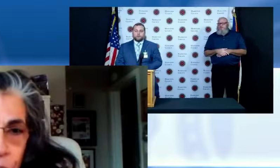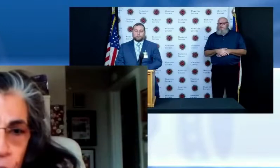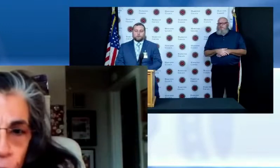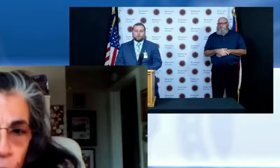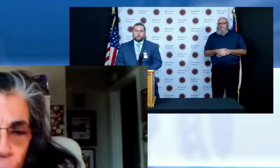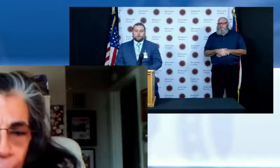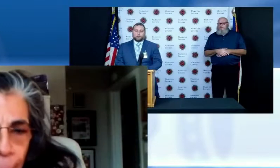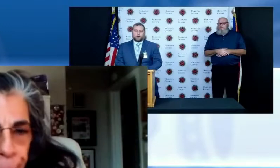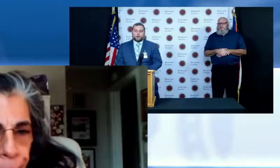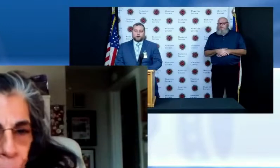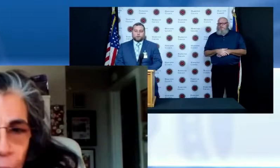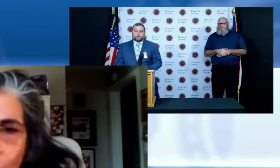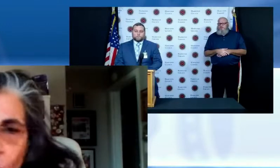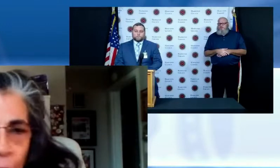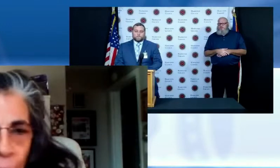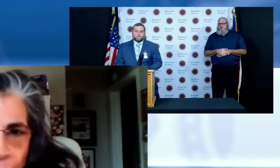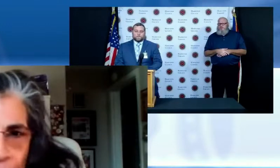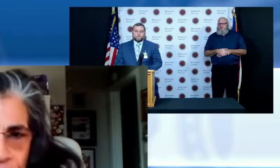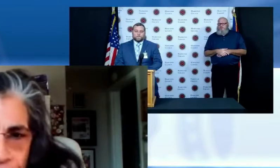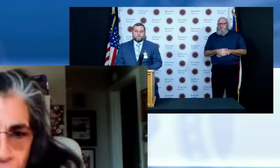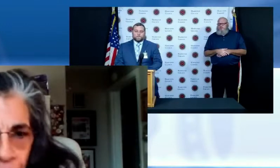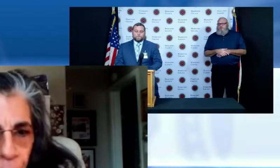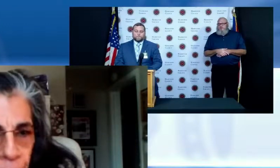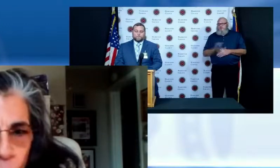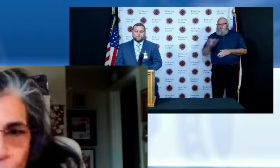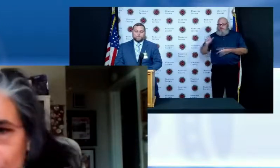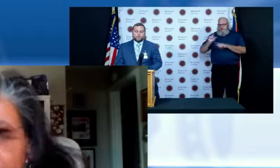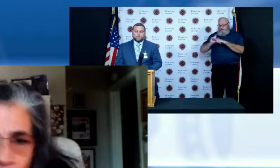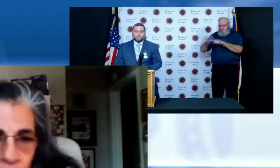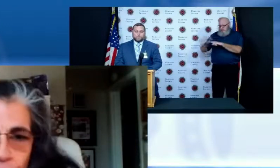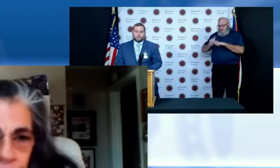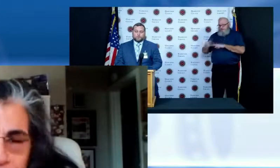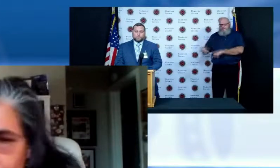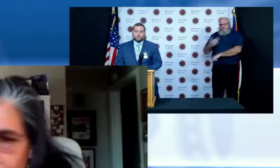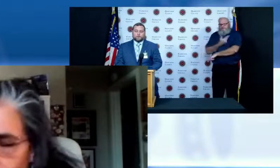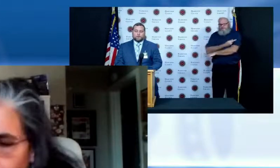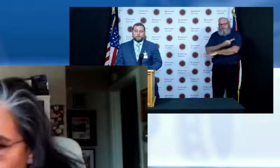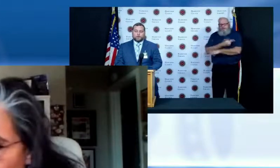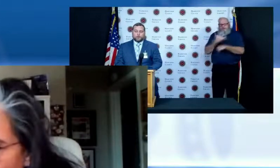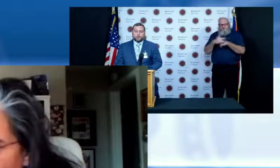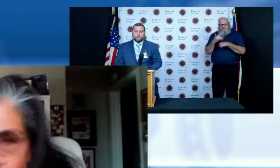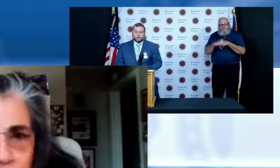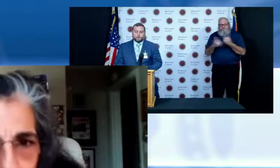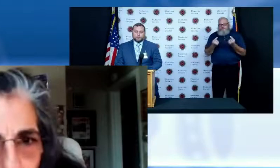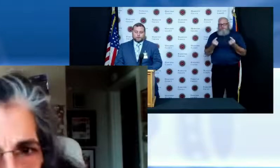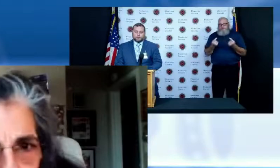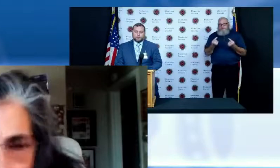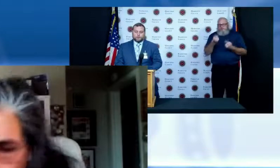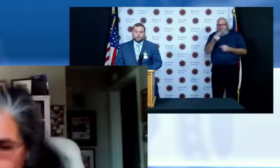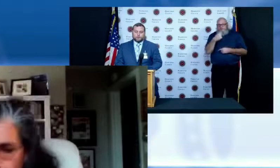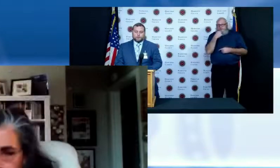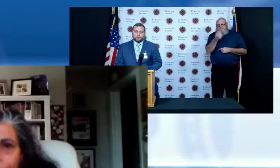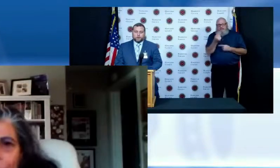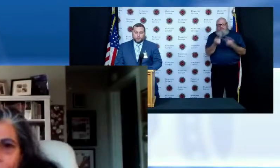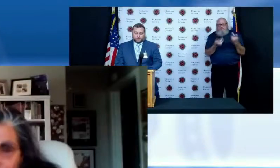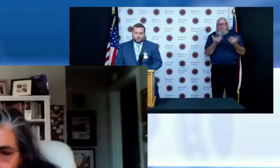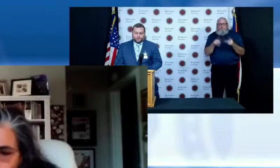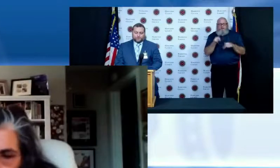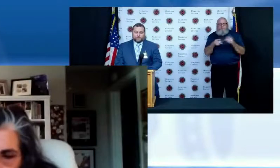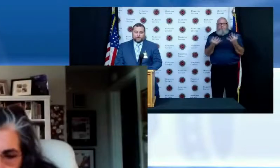so how how do you tell people to wait in line for this I mean how is this going to work perfect so